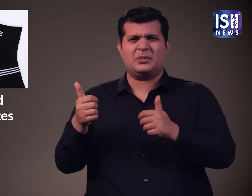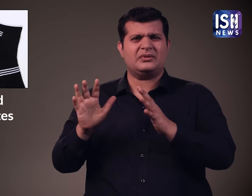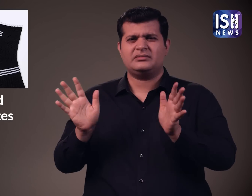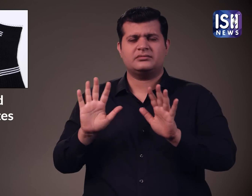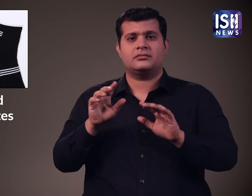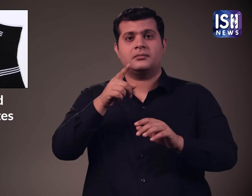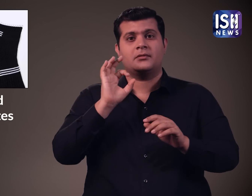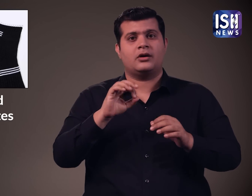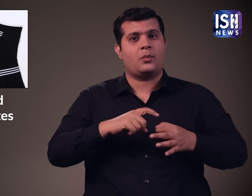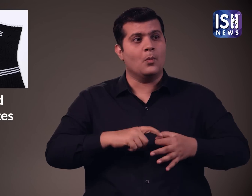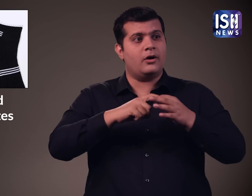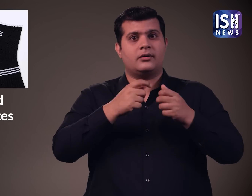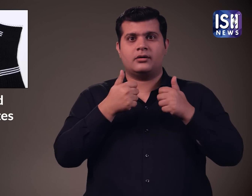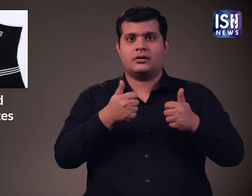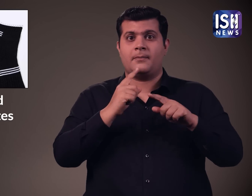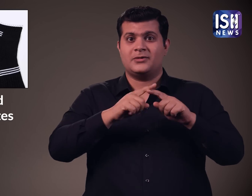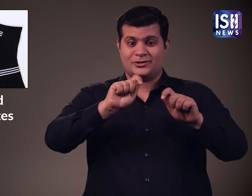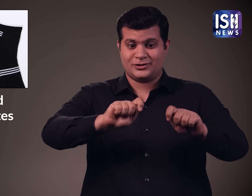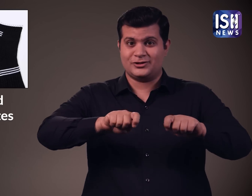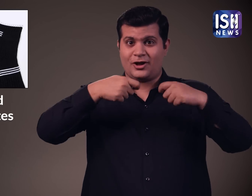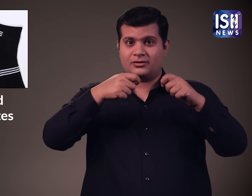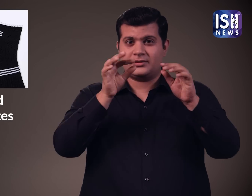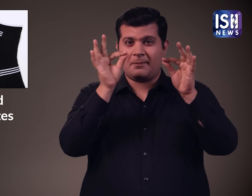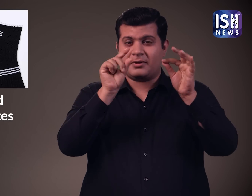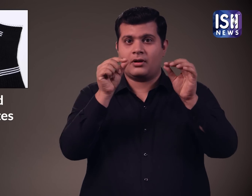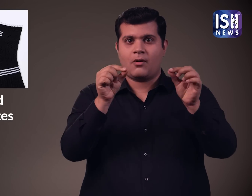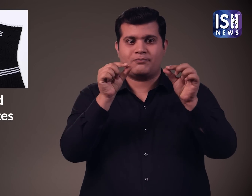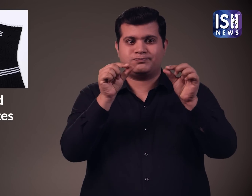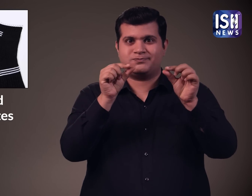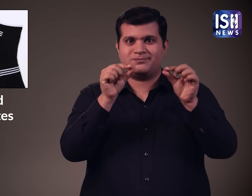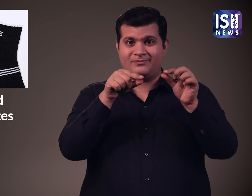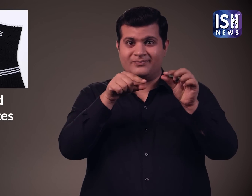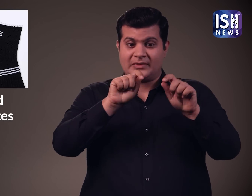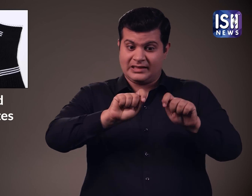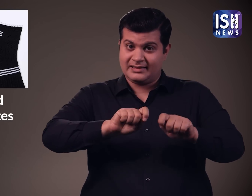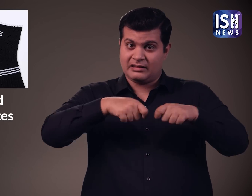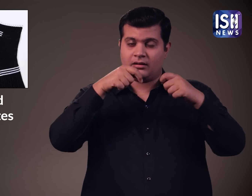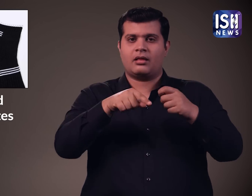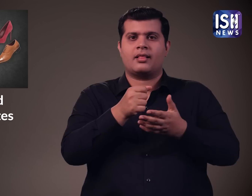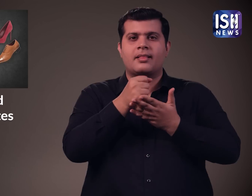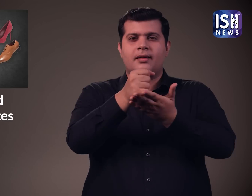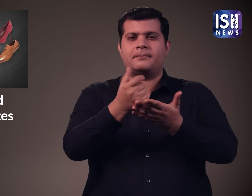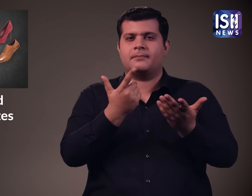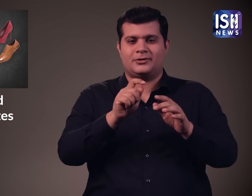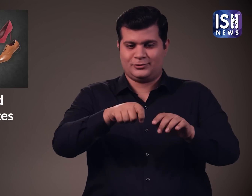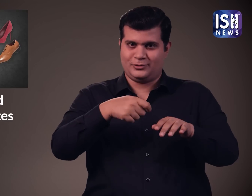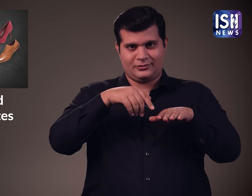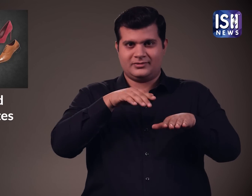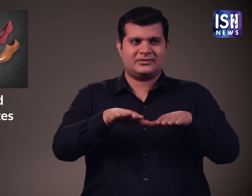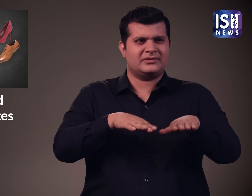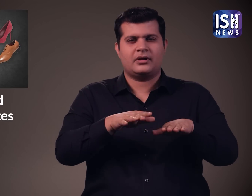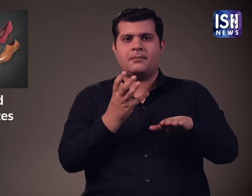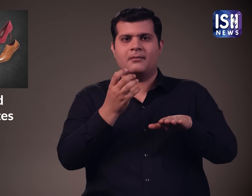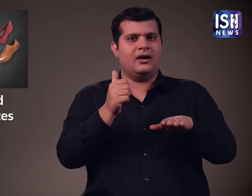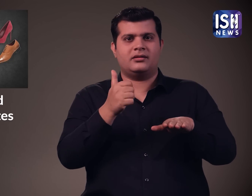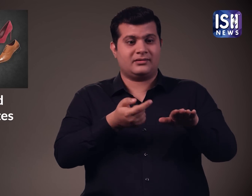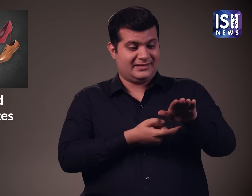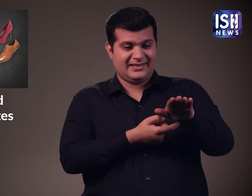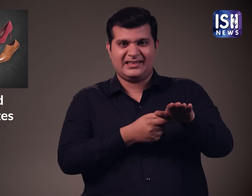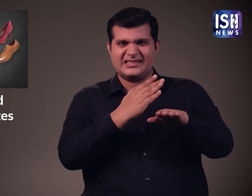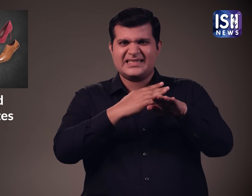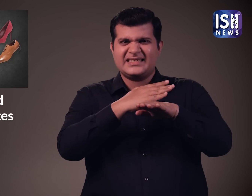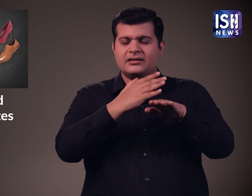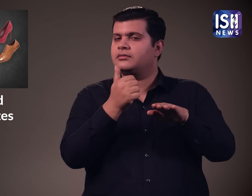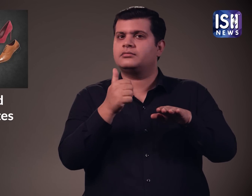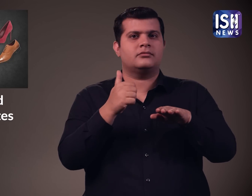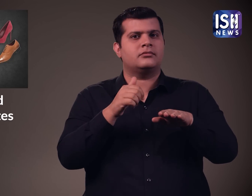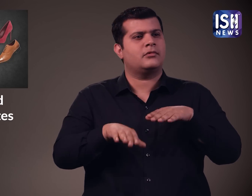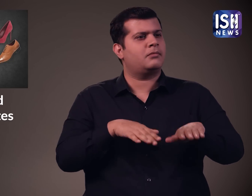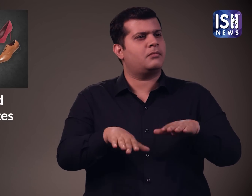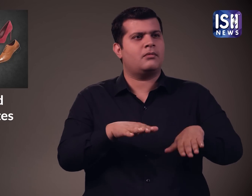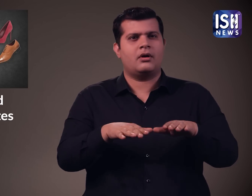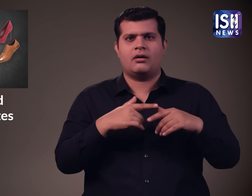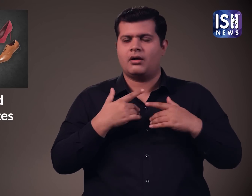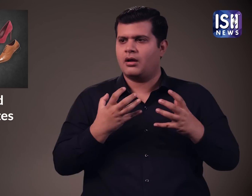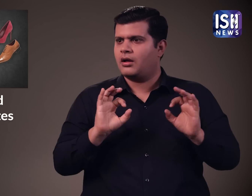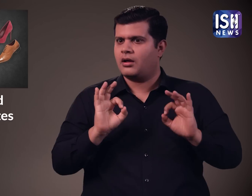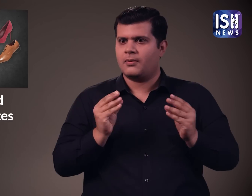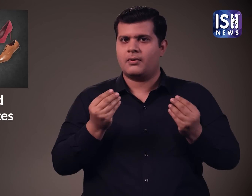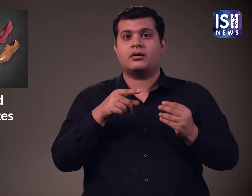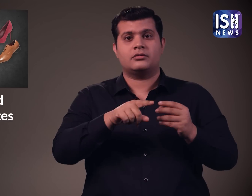Instead wear good quality thick socks that can act as a cushion between your foot and the shoe.